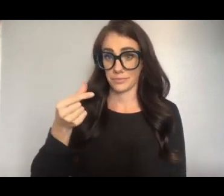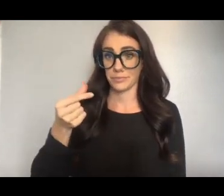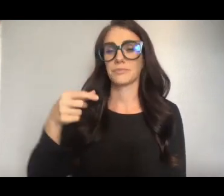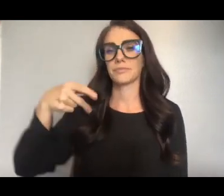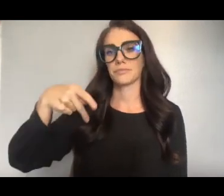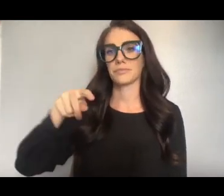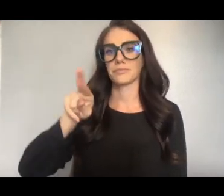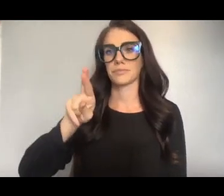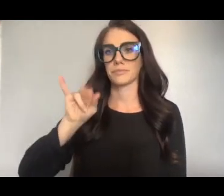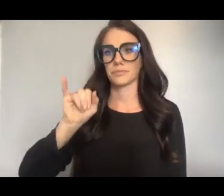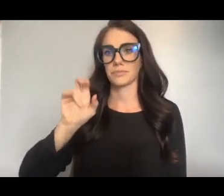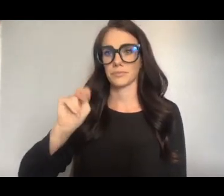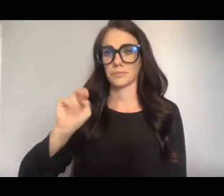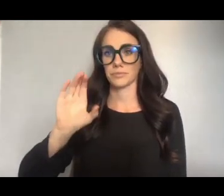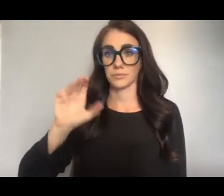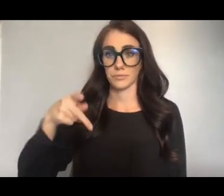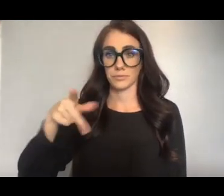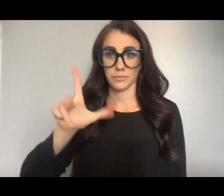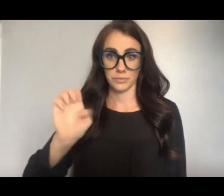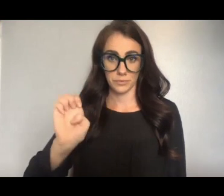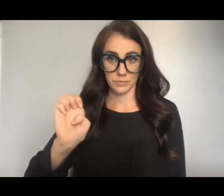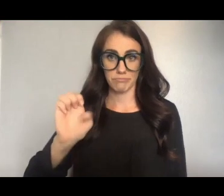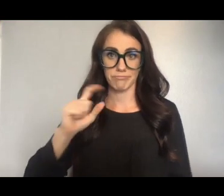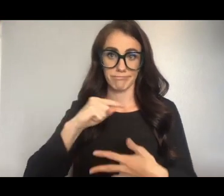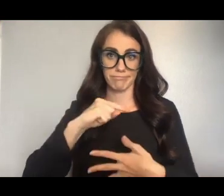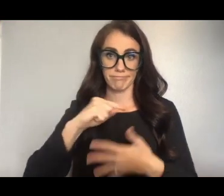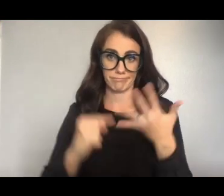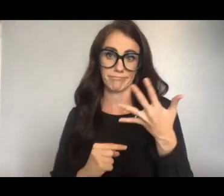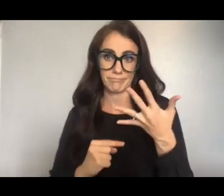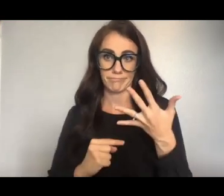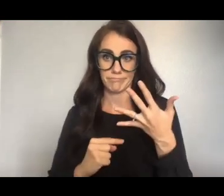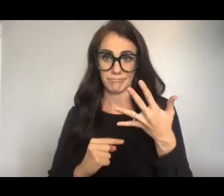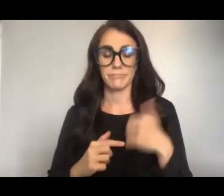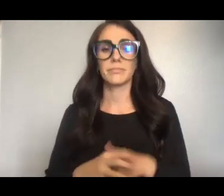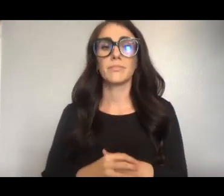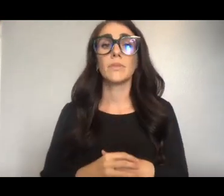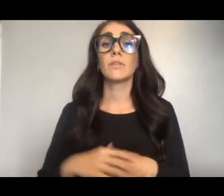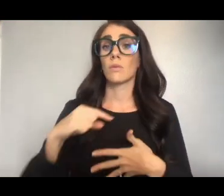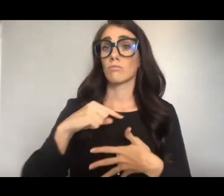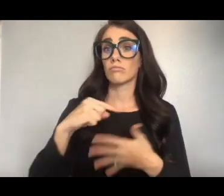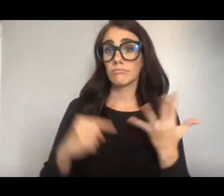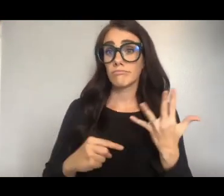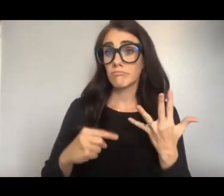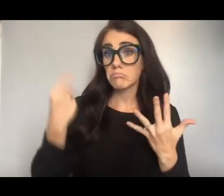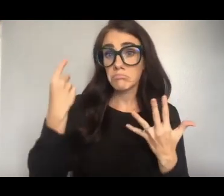listing principle. You'll see it signed like this.